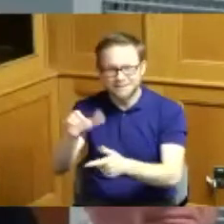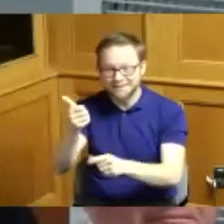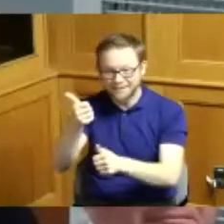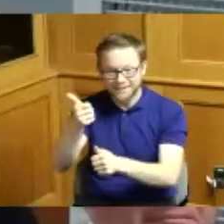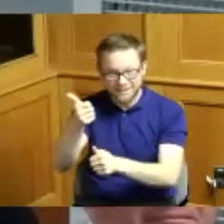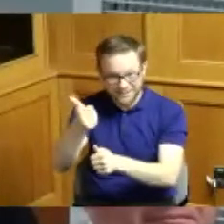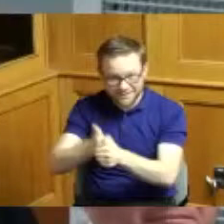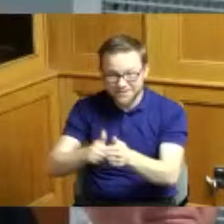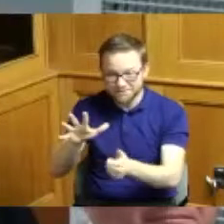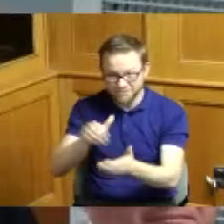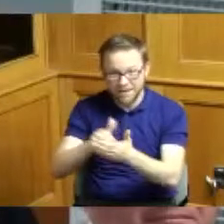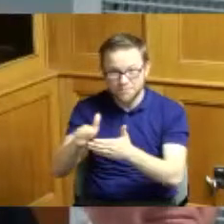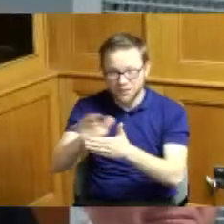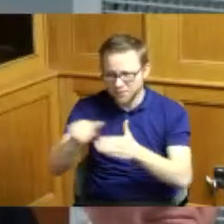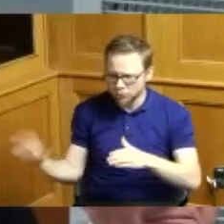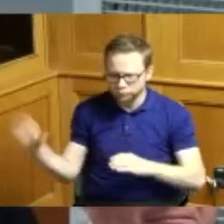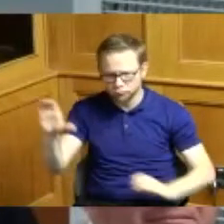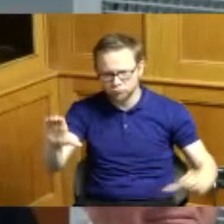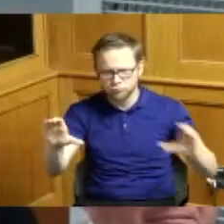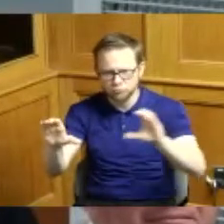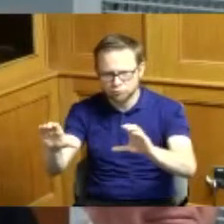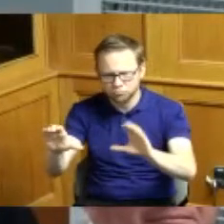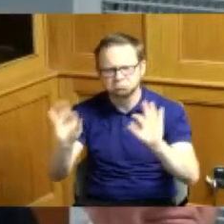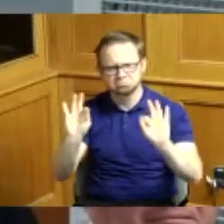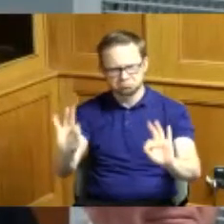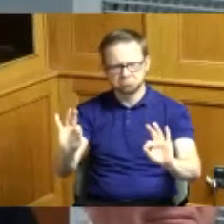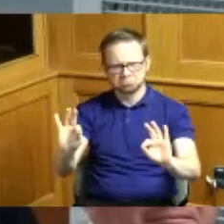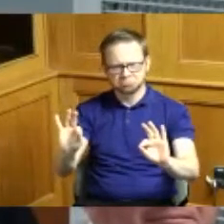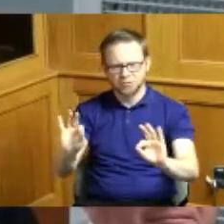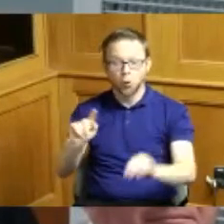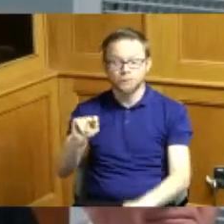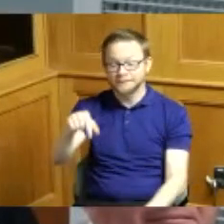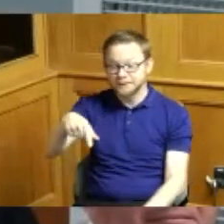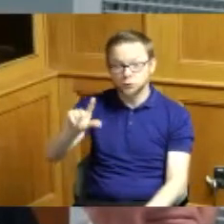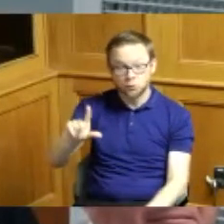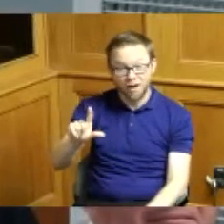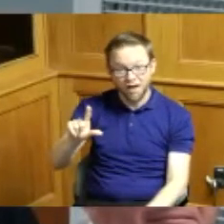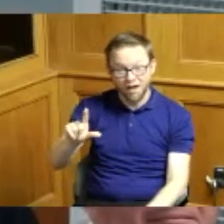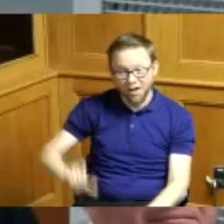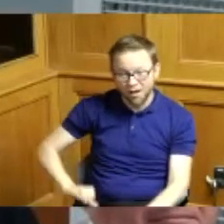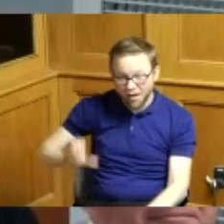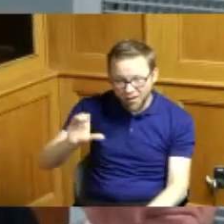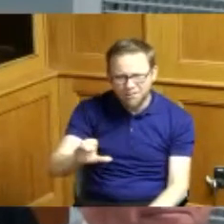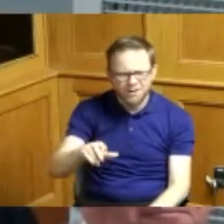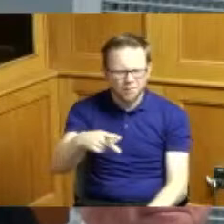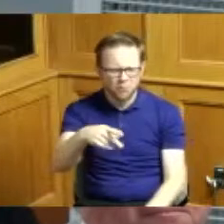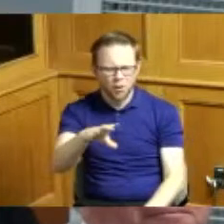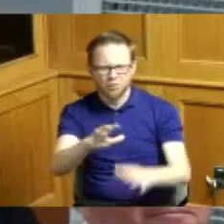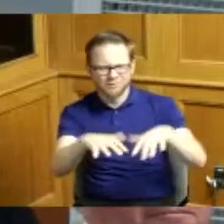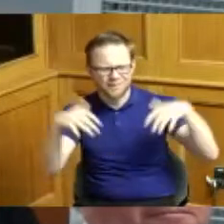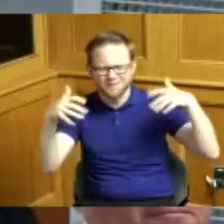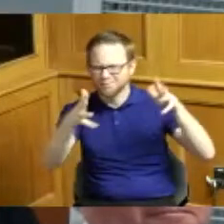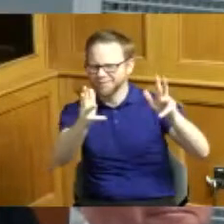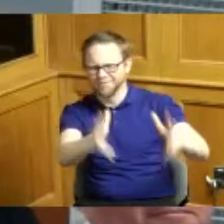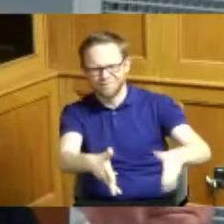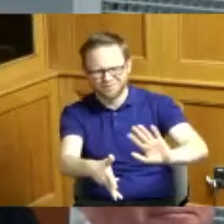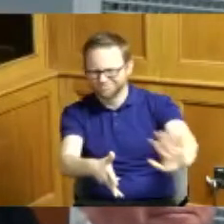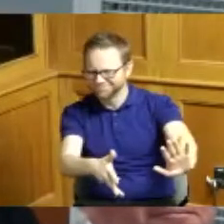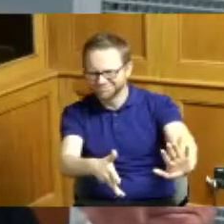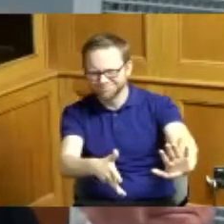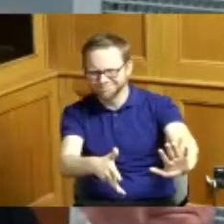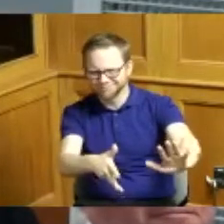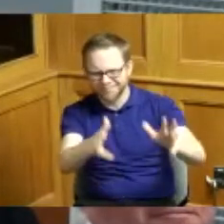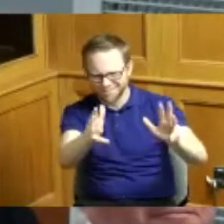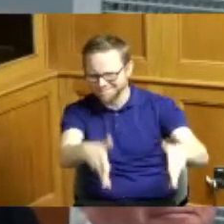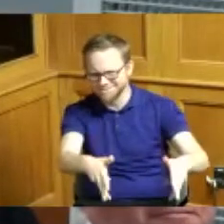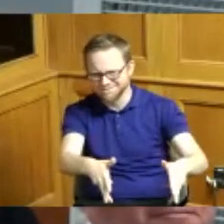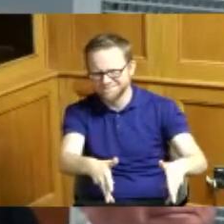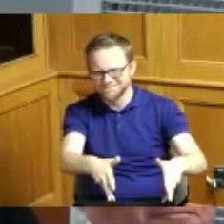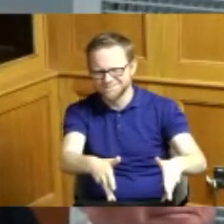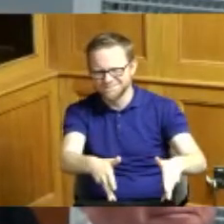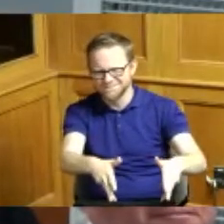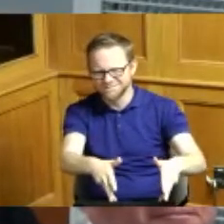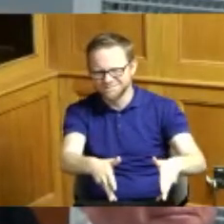they can do that World Cup that TQL leave Paul Brown Stadium alone leave it alone and uh I think